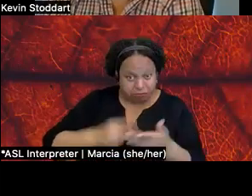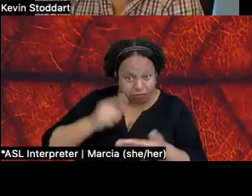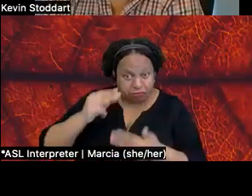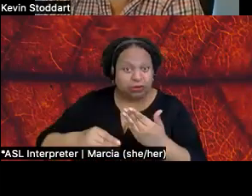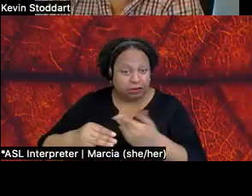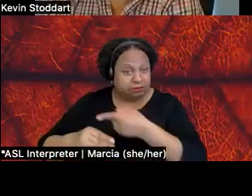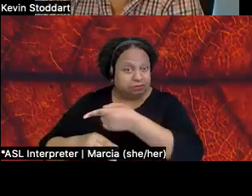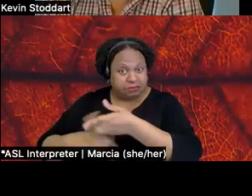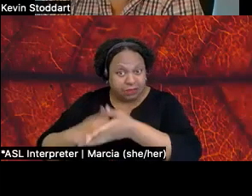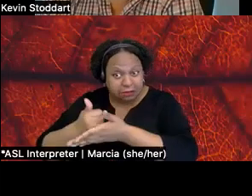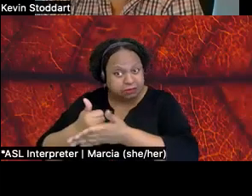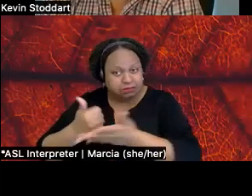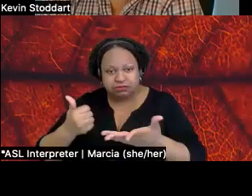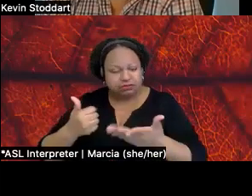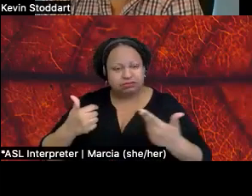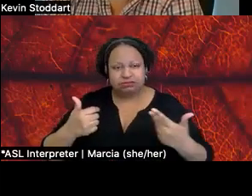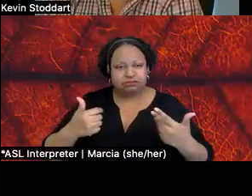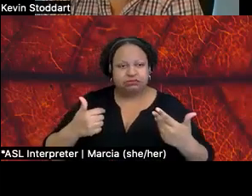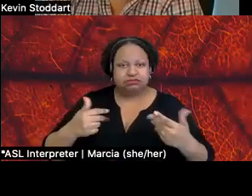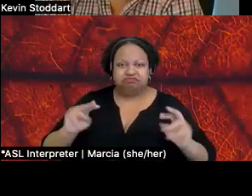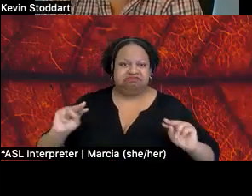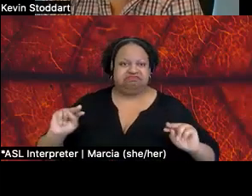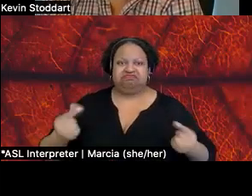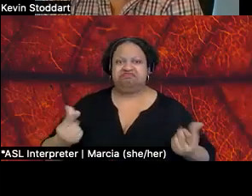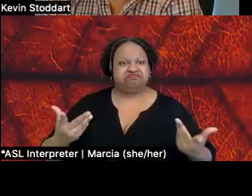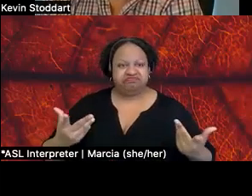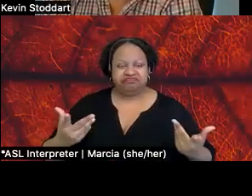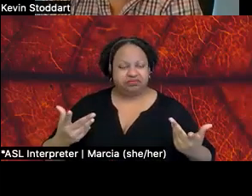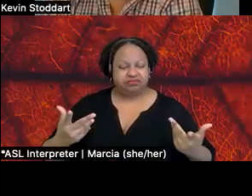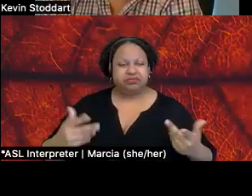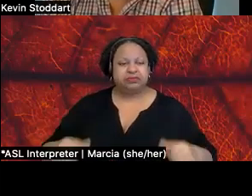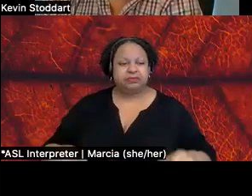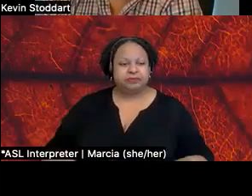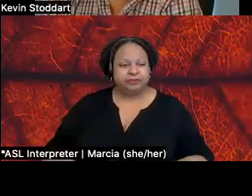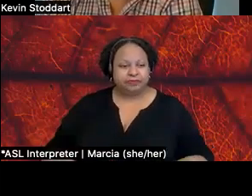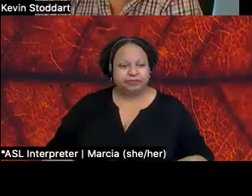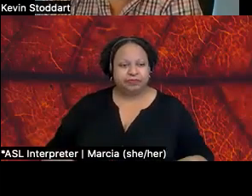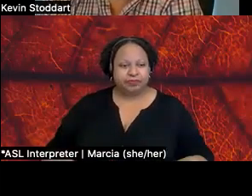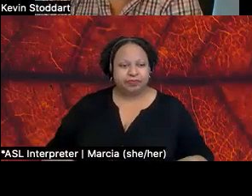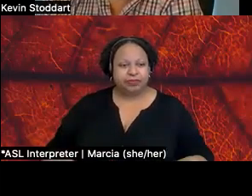What are potentially problematic gaps in the student's daily living skills?